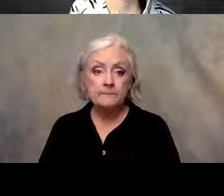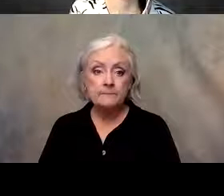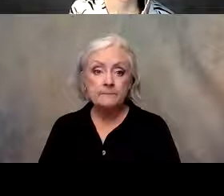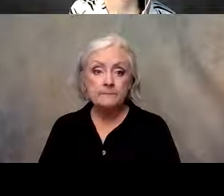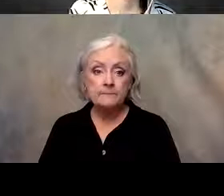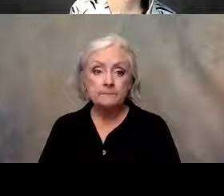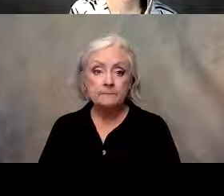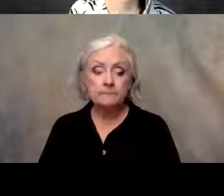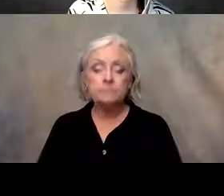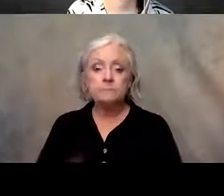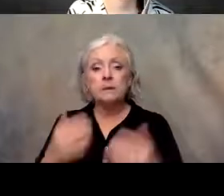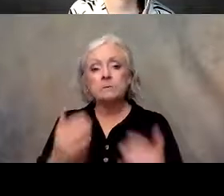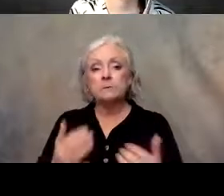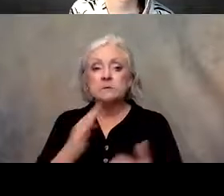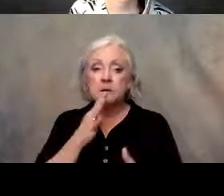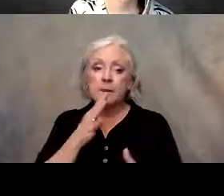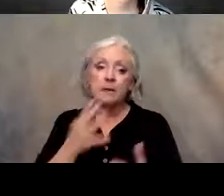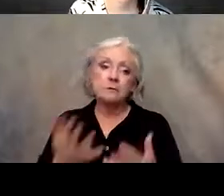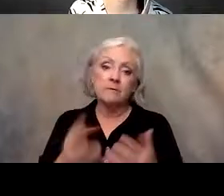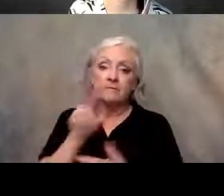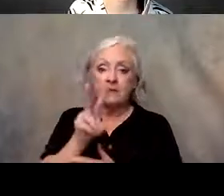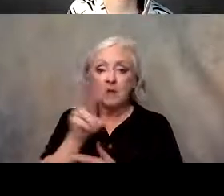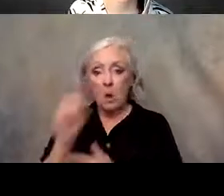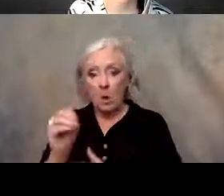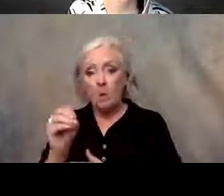When we're talking about best practices for voiceover and video overlay,